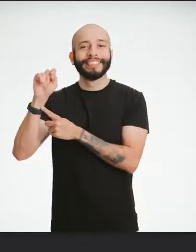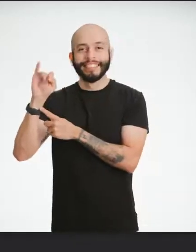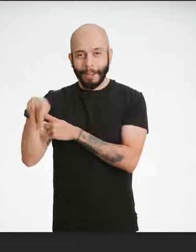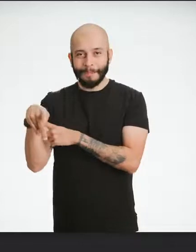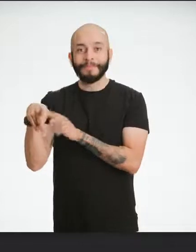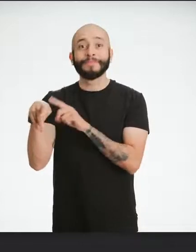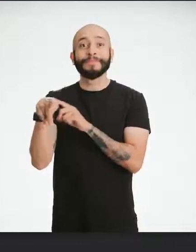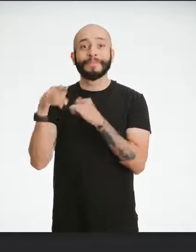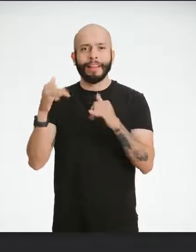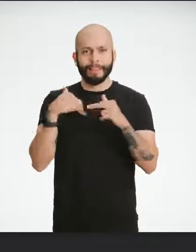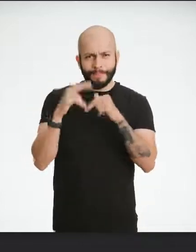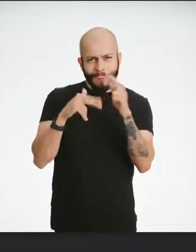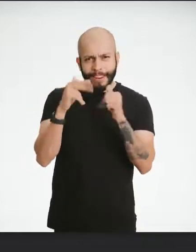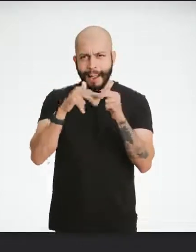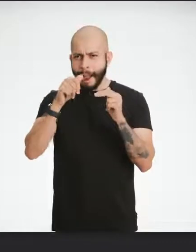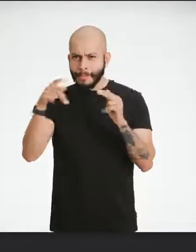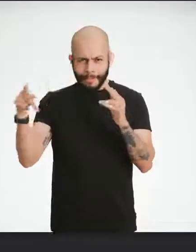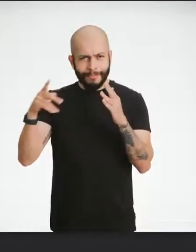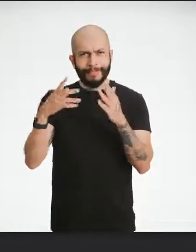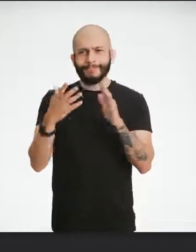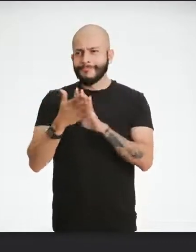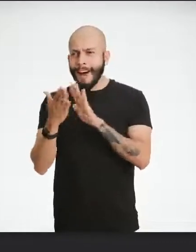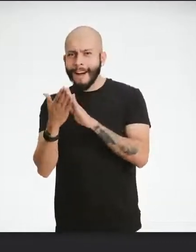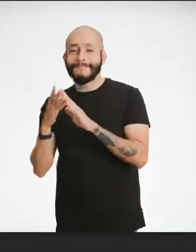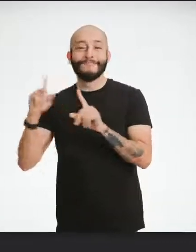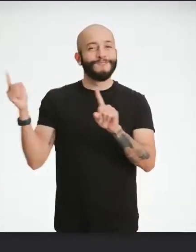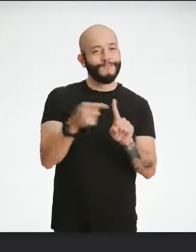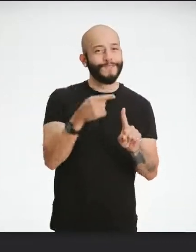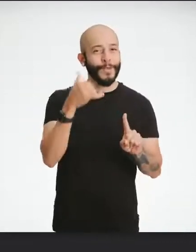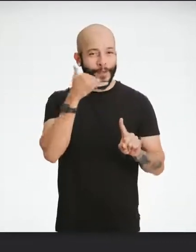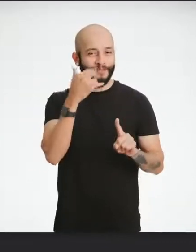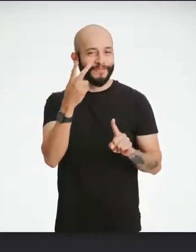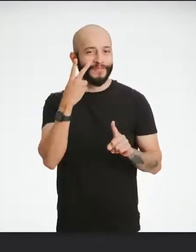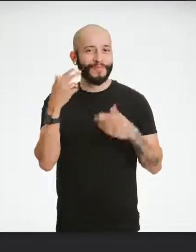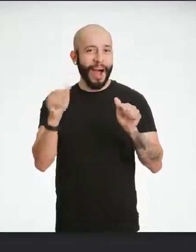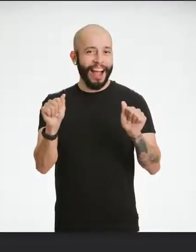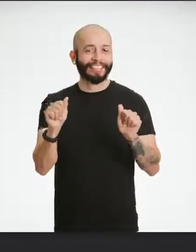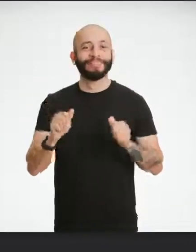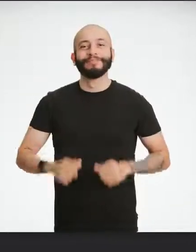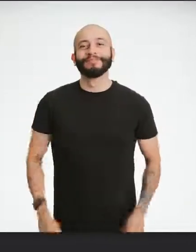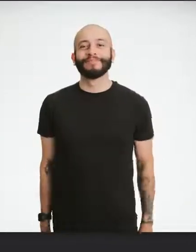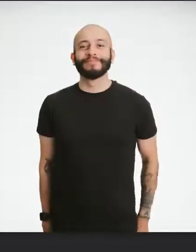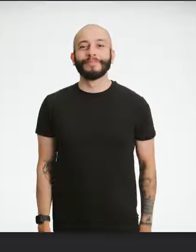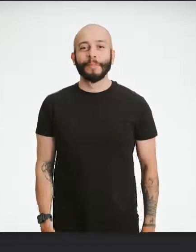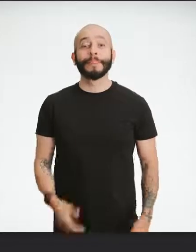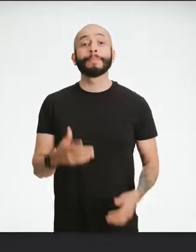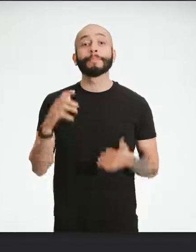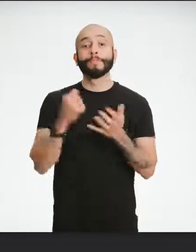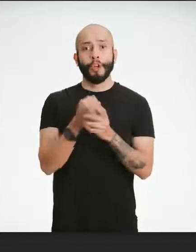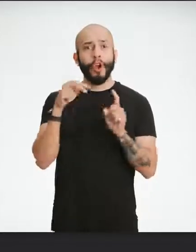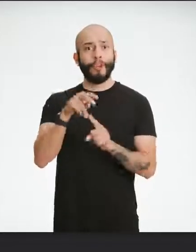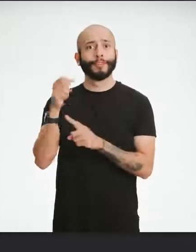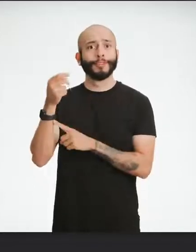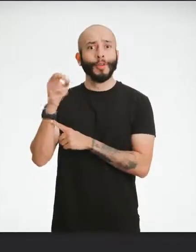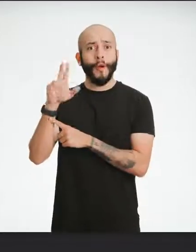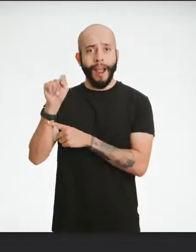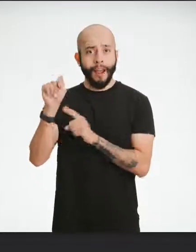Now I can build and run the app and hop over to my phone. Let's give it a try.